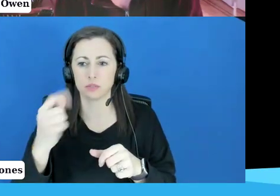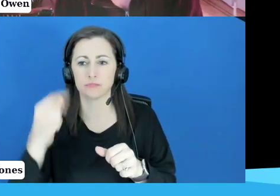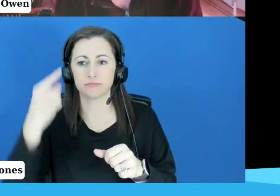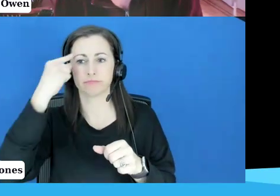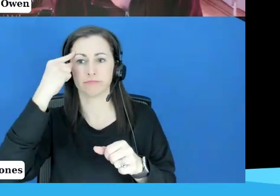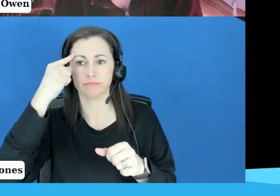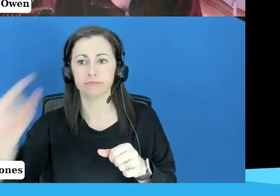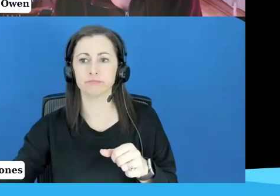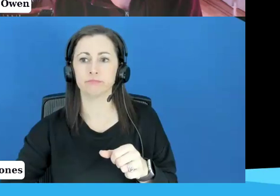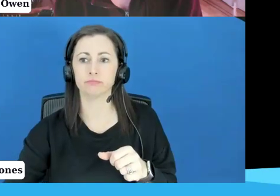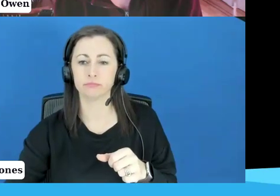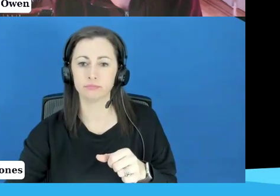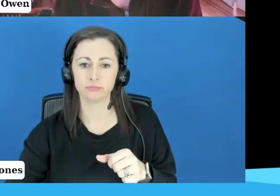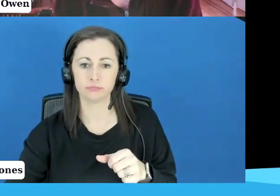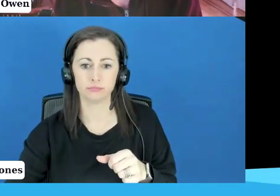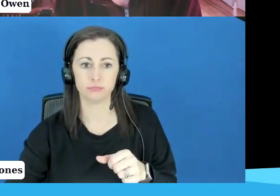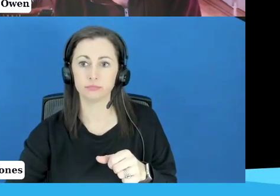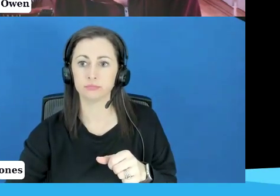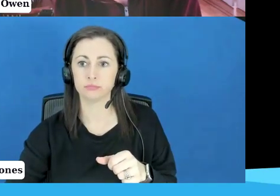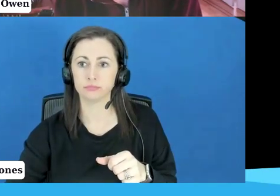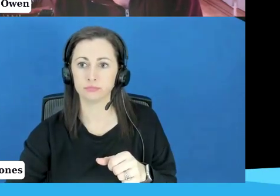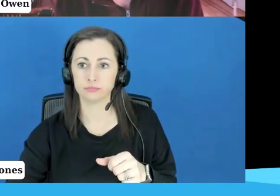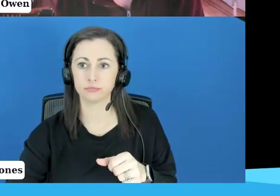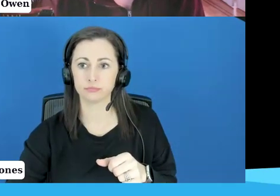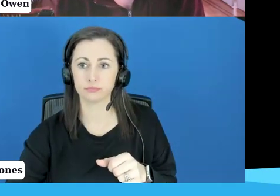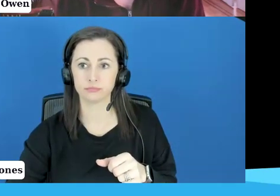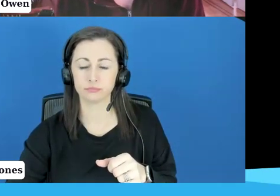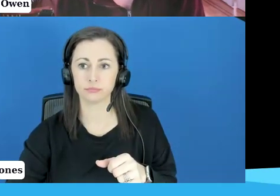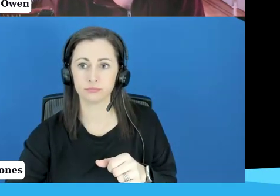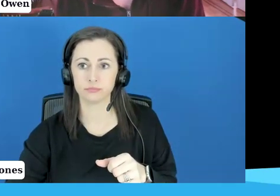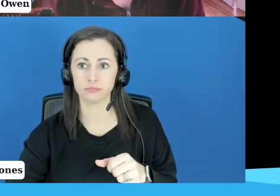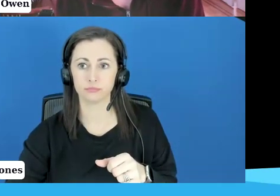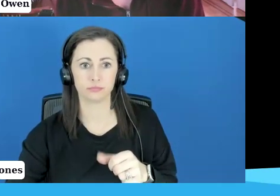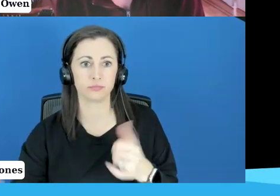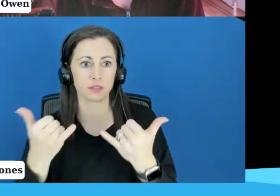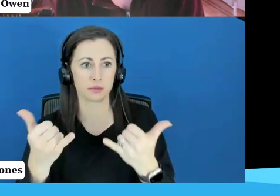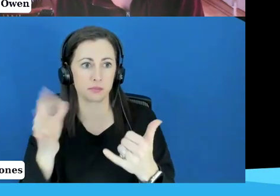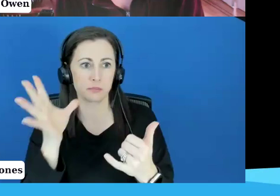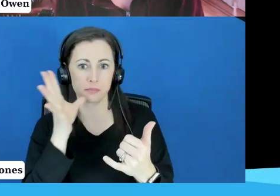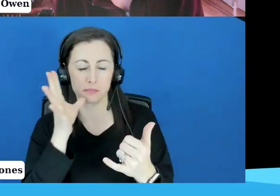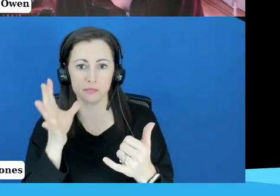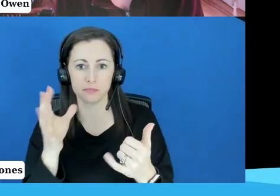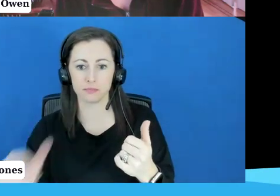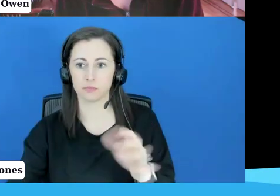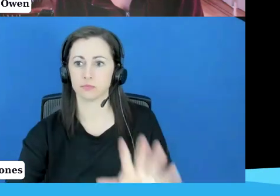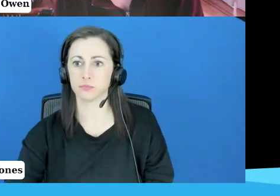Just being a mom now, a lot of the barriers that I face is being able to go in buildings with my daughters,